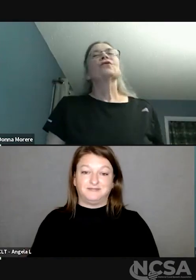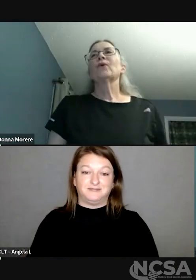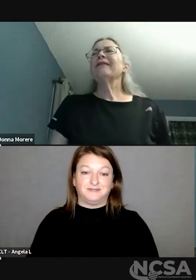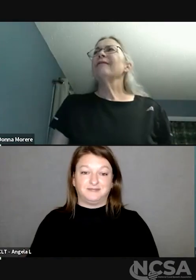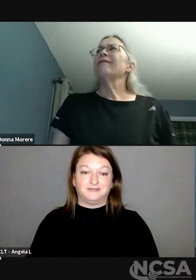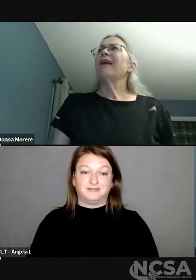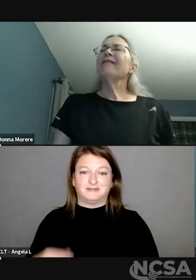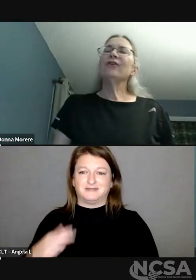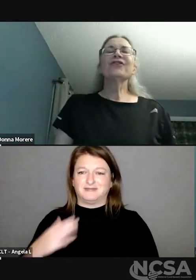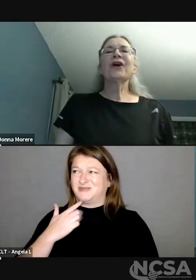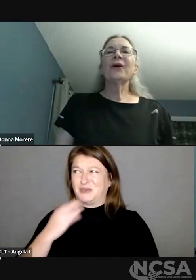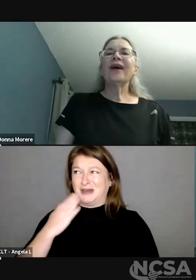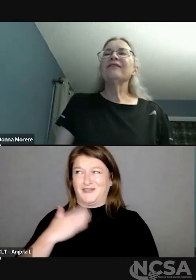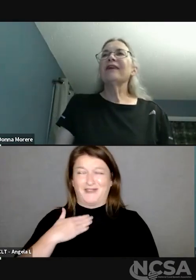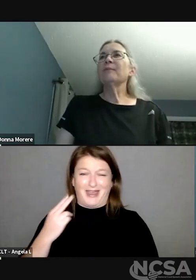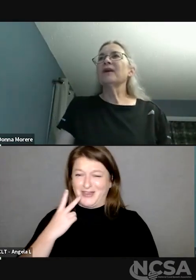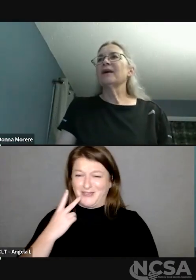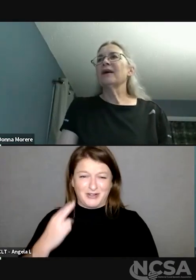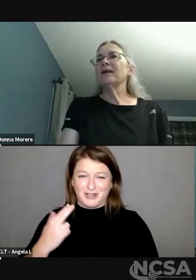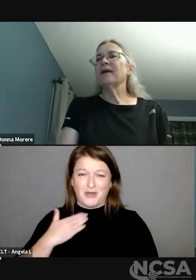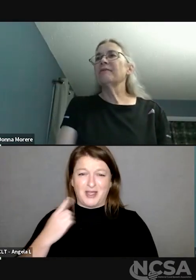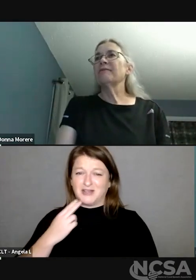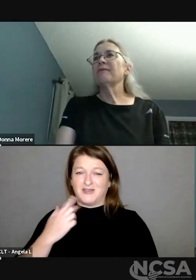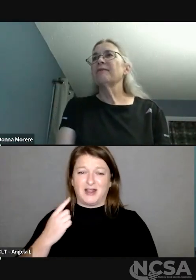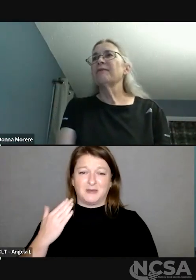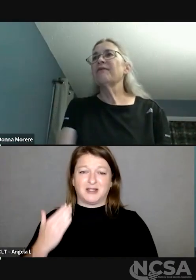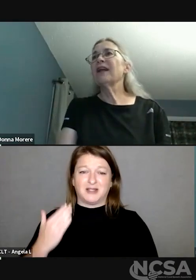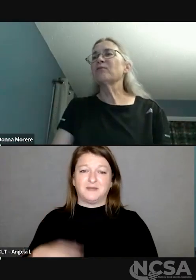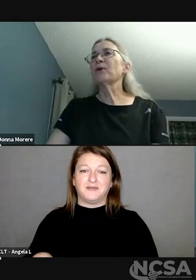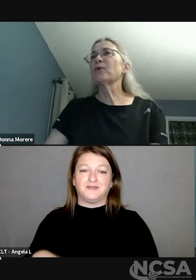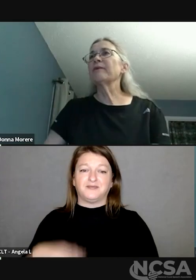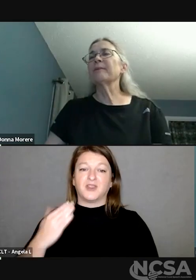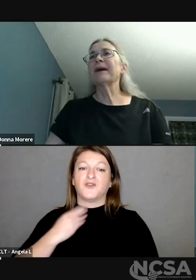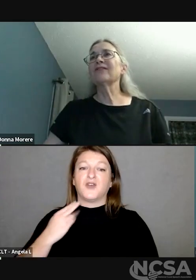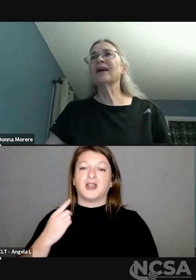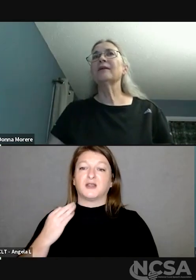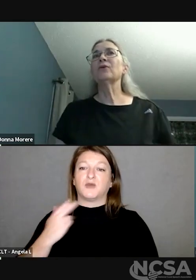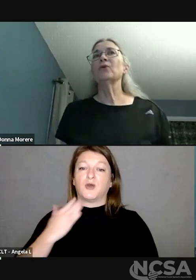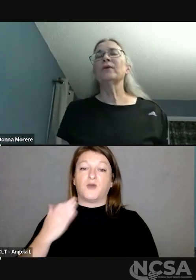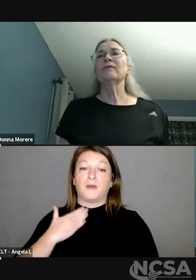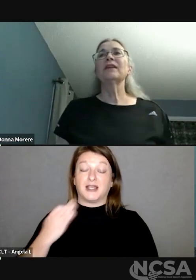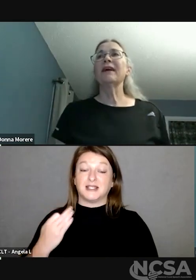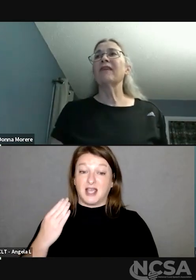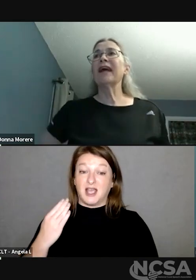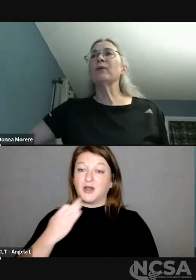5 years ago I developed a phonic program for my son, who didn't have language